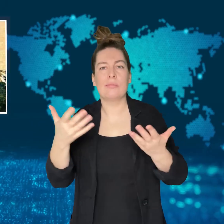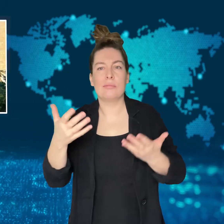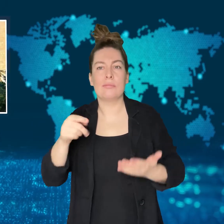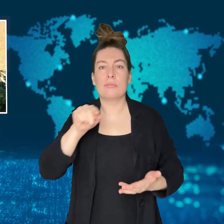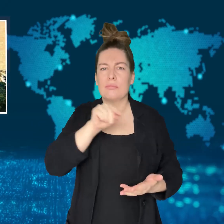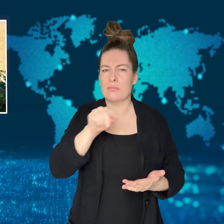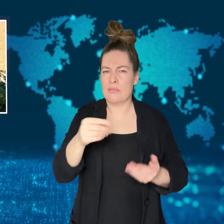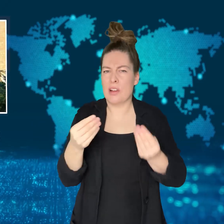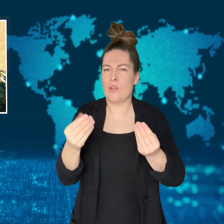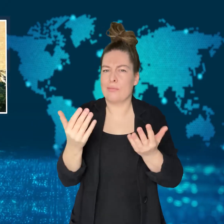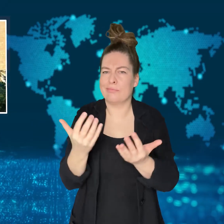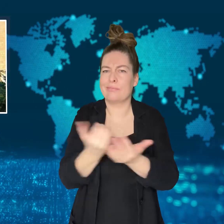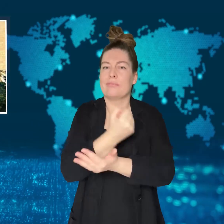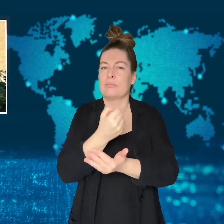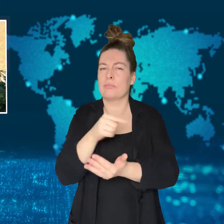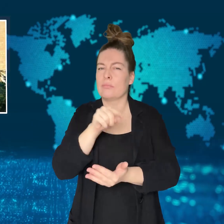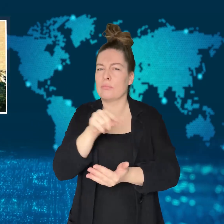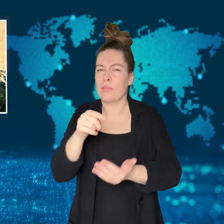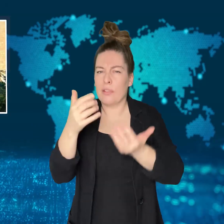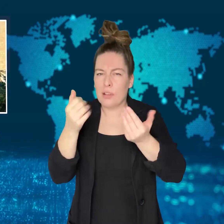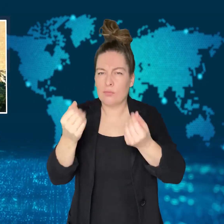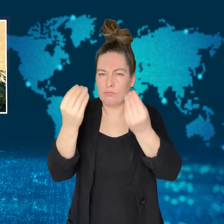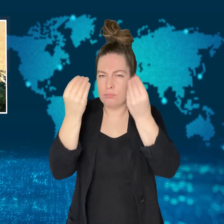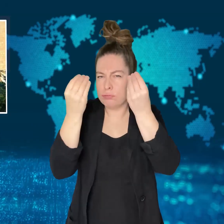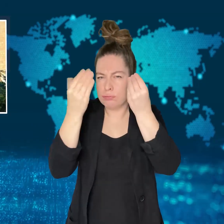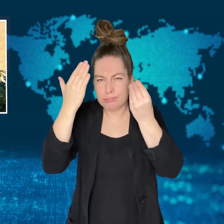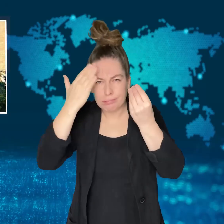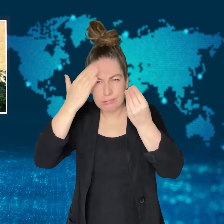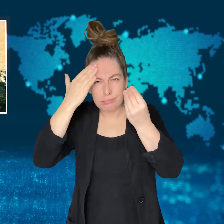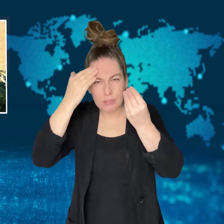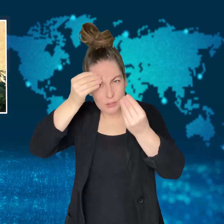those having a high level of